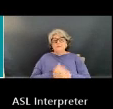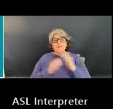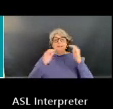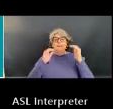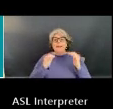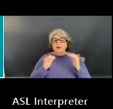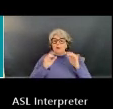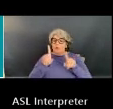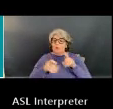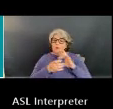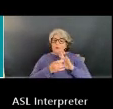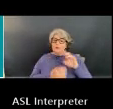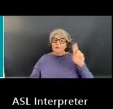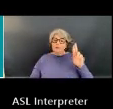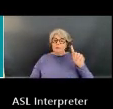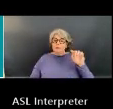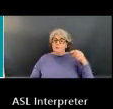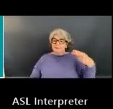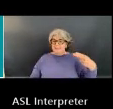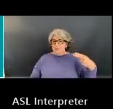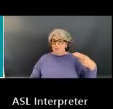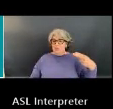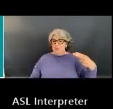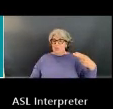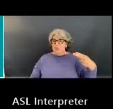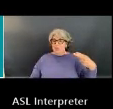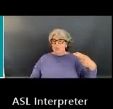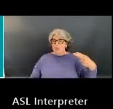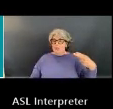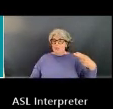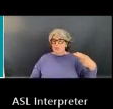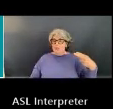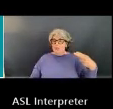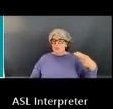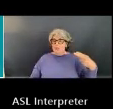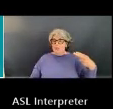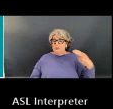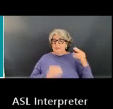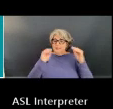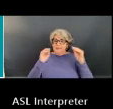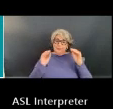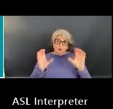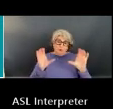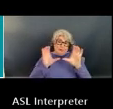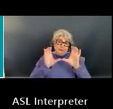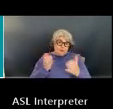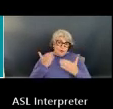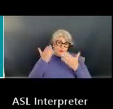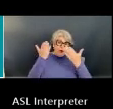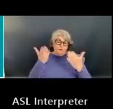teach, one person asked for you teach. Is the teaching credential offered to medical laboratory